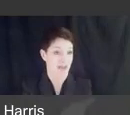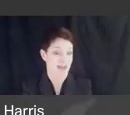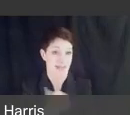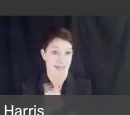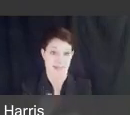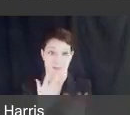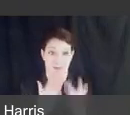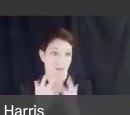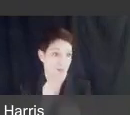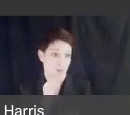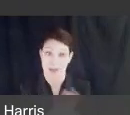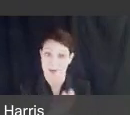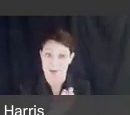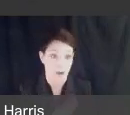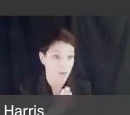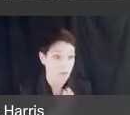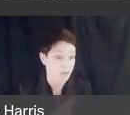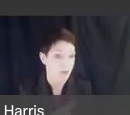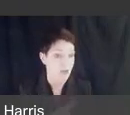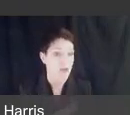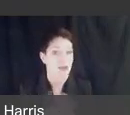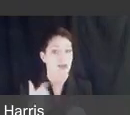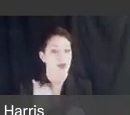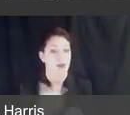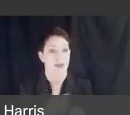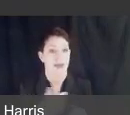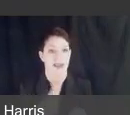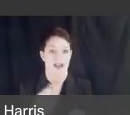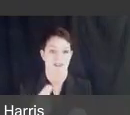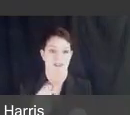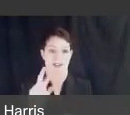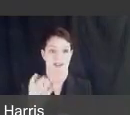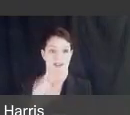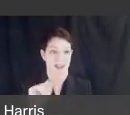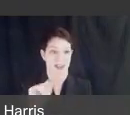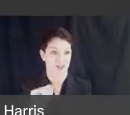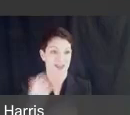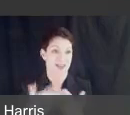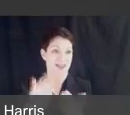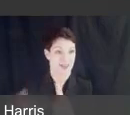and we know that we have these highly contagious variants in our County and in our communities, we